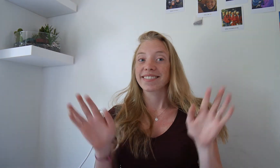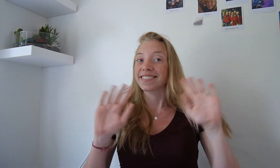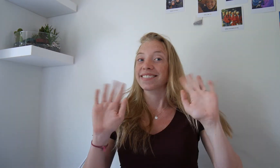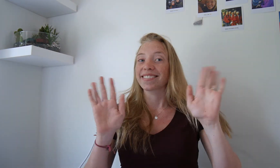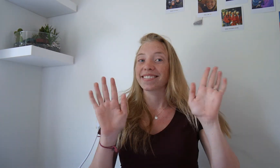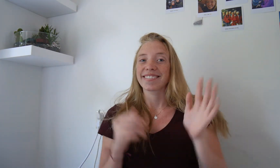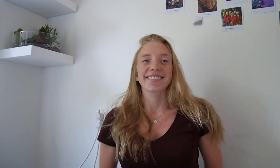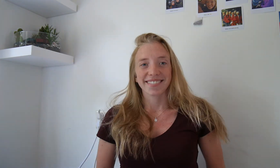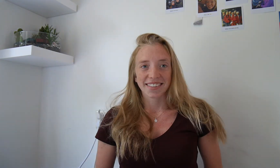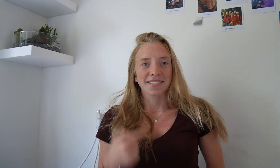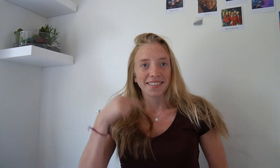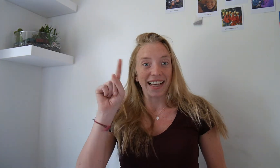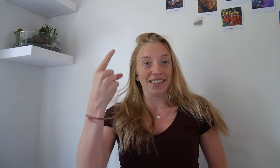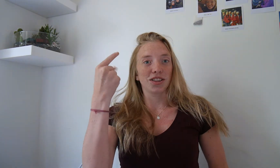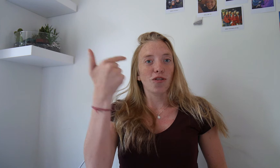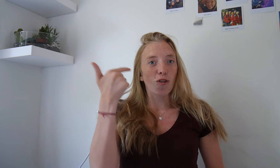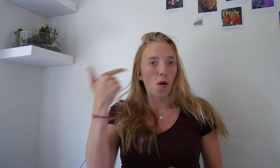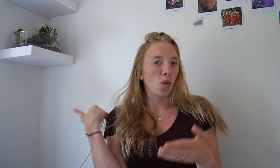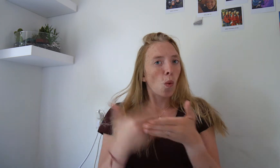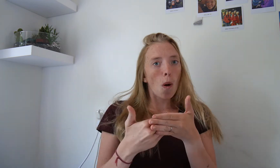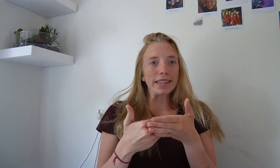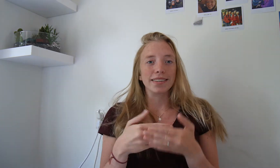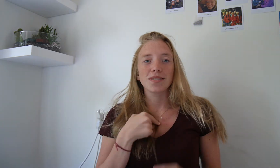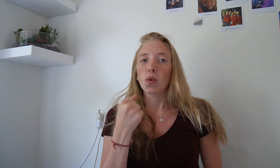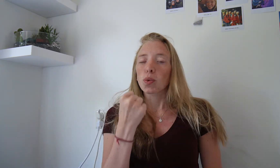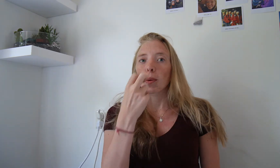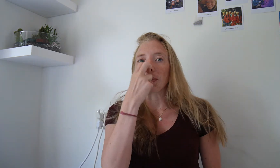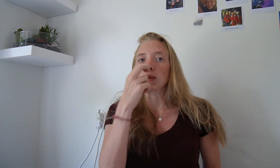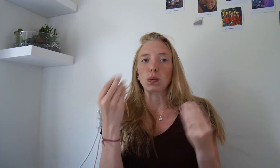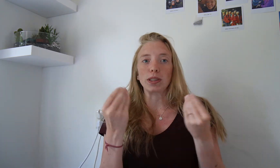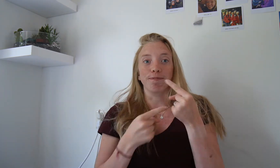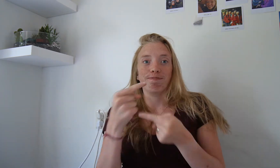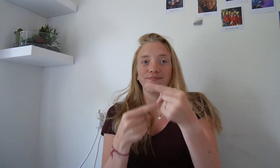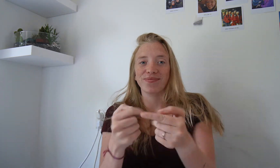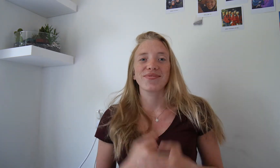Hey, hi! My first vlog ever! I am very curious about how this turns out.